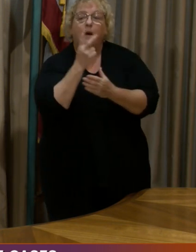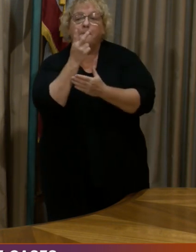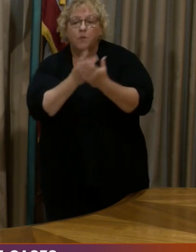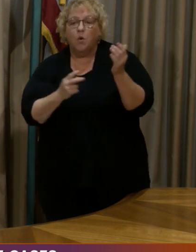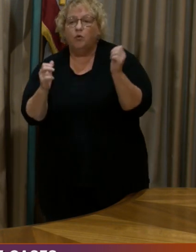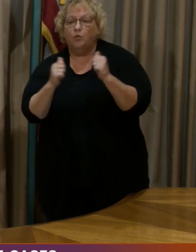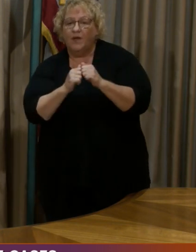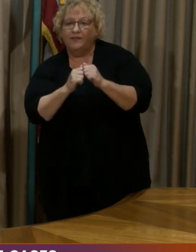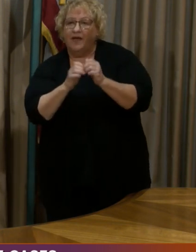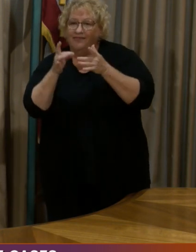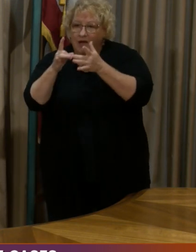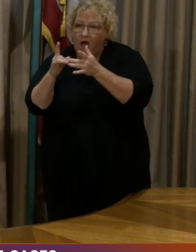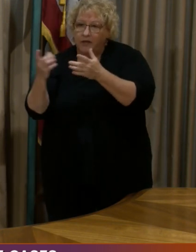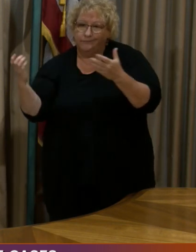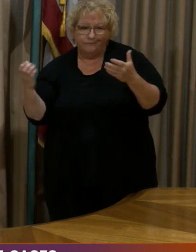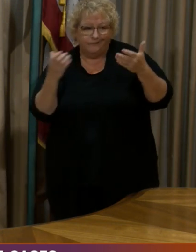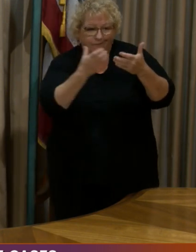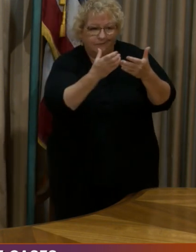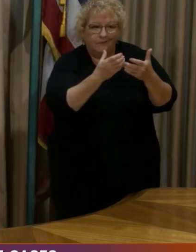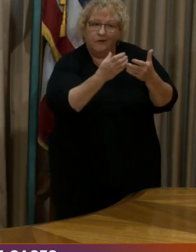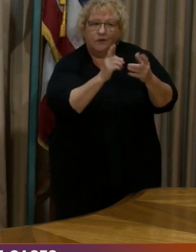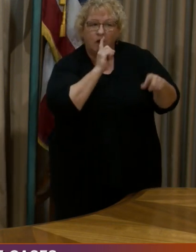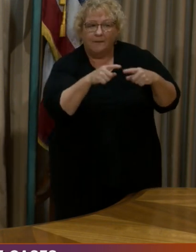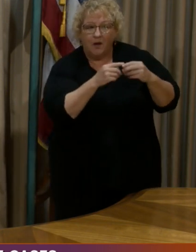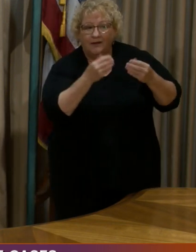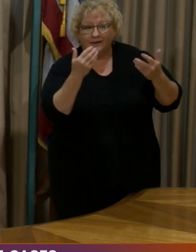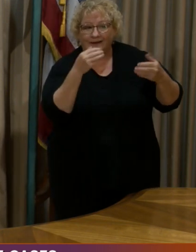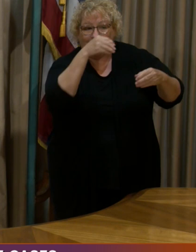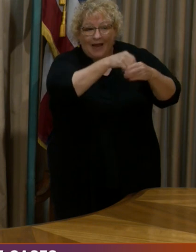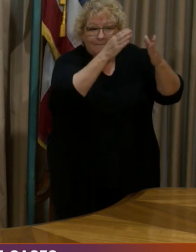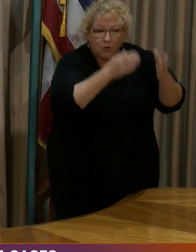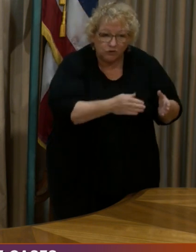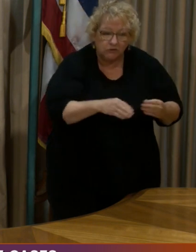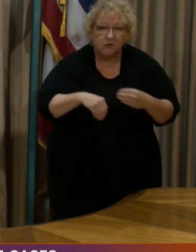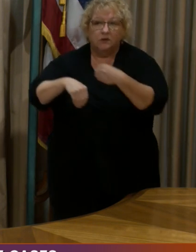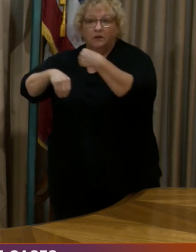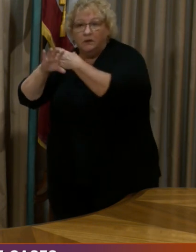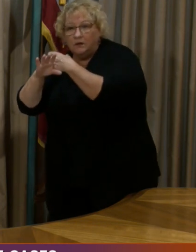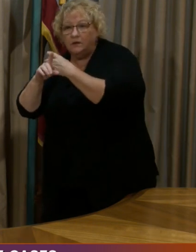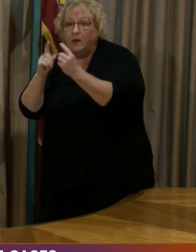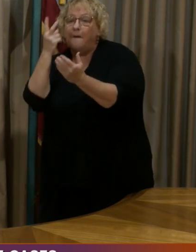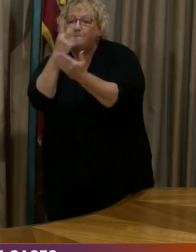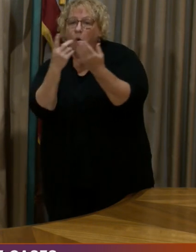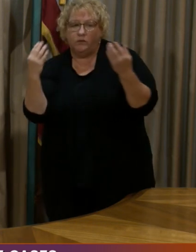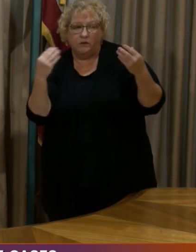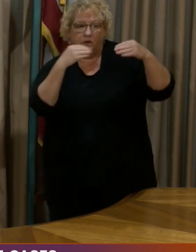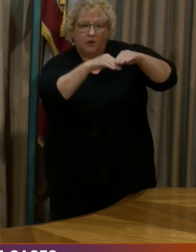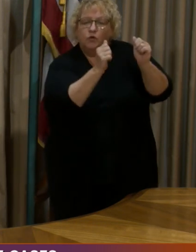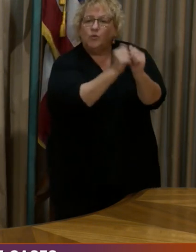STRATEGIES AND MITIGATION STRATEGIES AND THAT CAN BE USED IN COMBINATION WITH THE THRESHOLDS TO MAKE DECISIONS